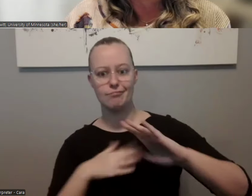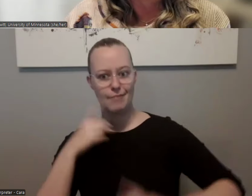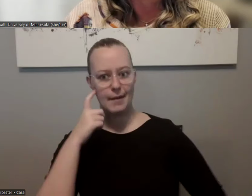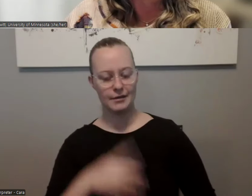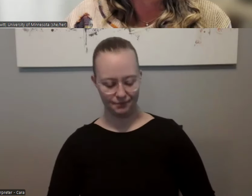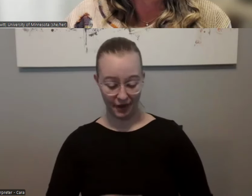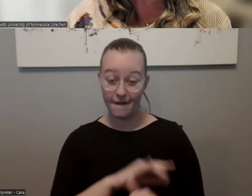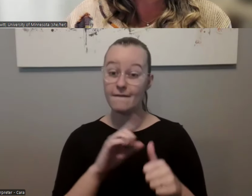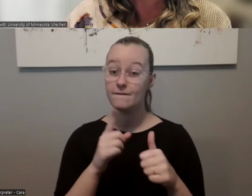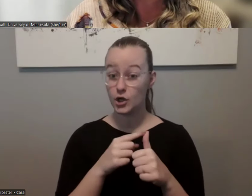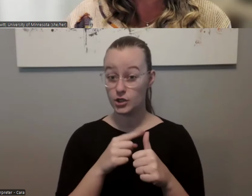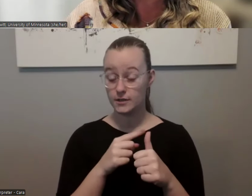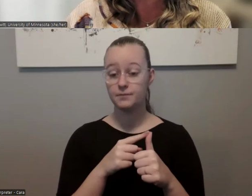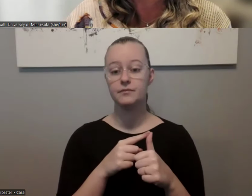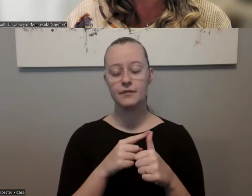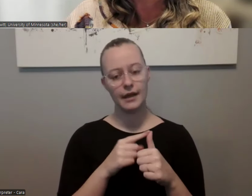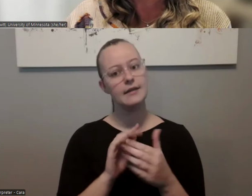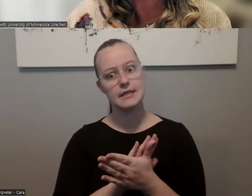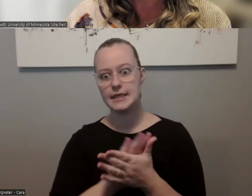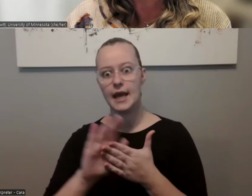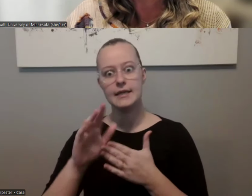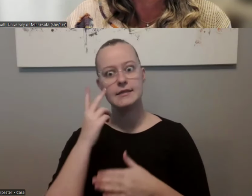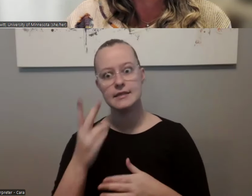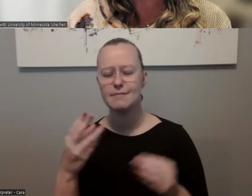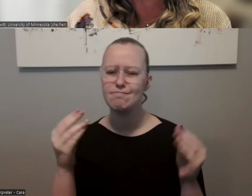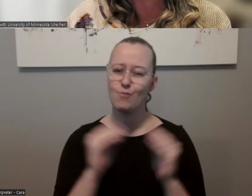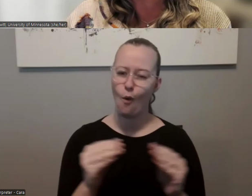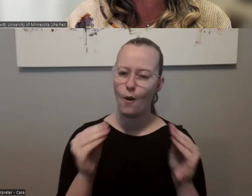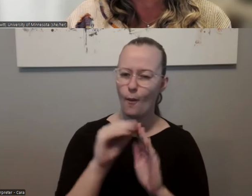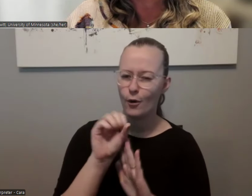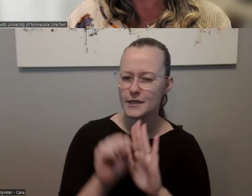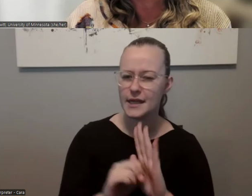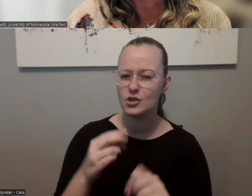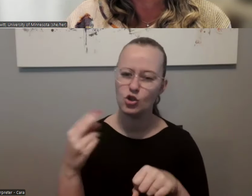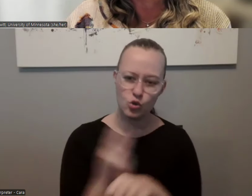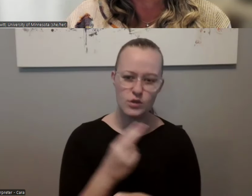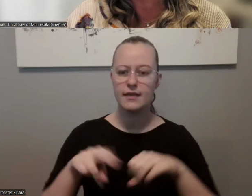The first one is it's really nice to see more and more states using the National Core